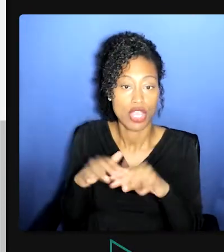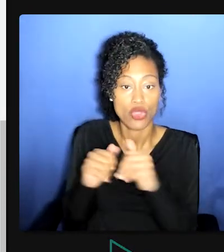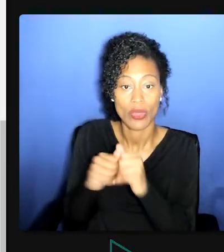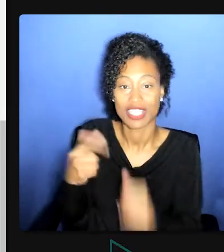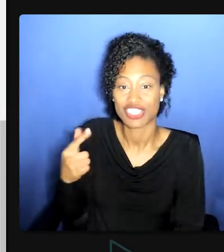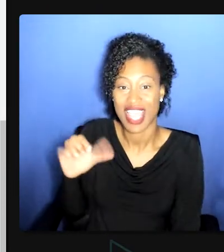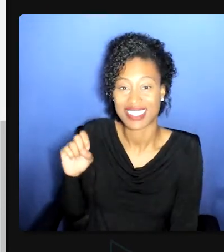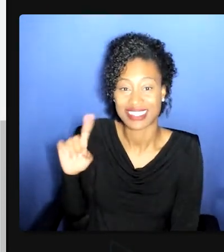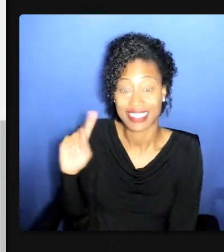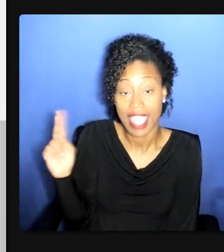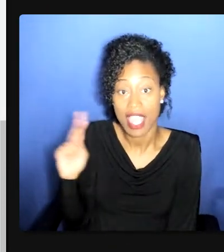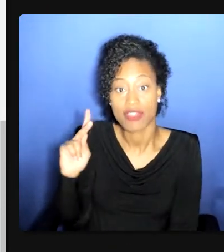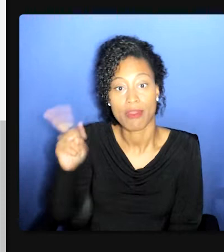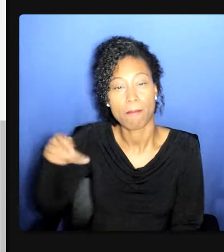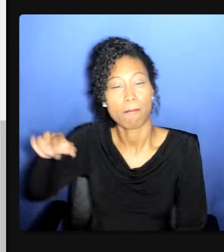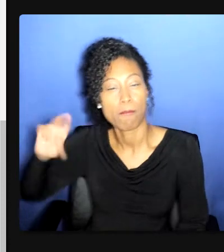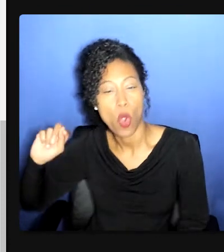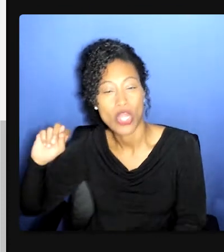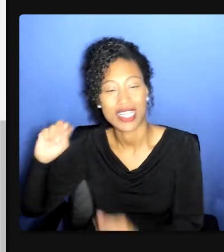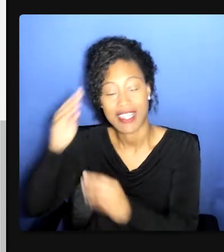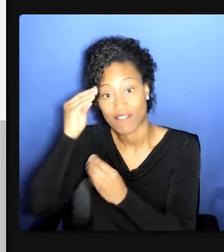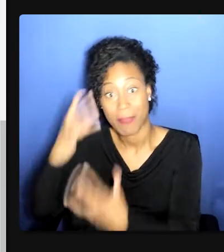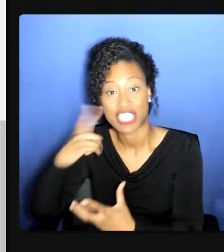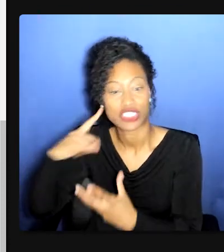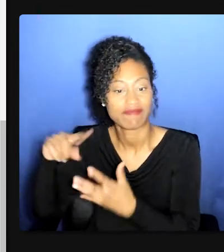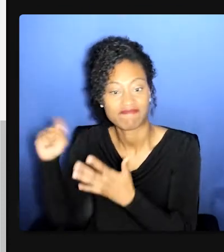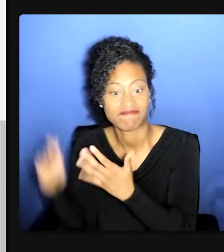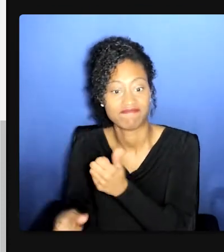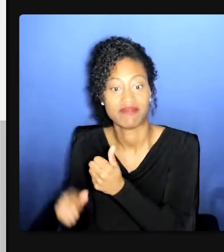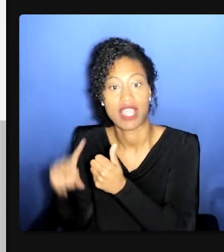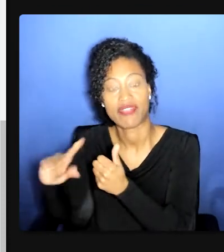That includes the port information game_port.